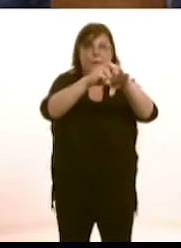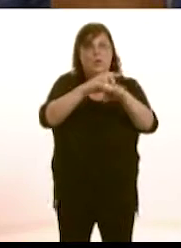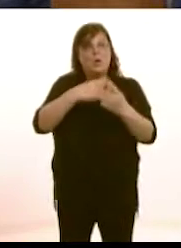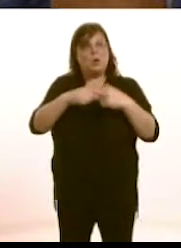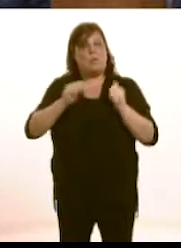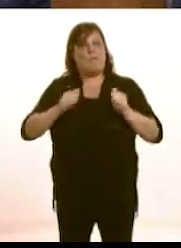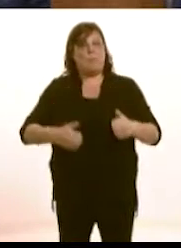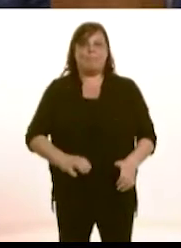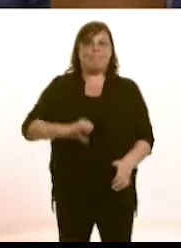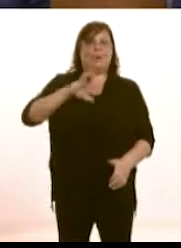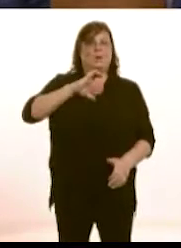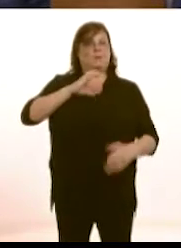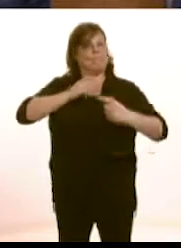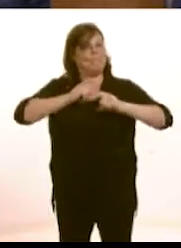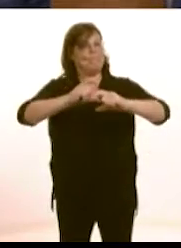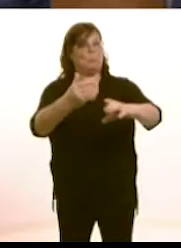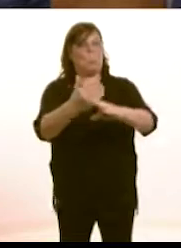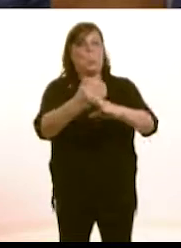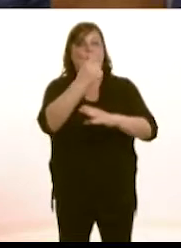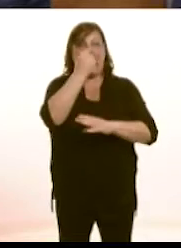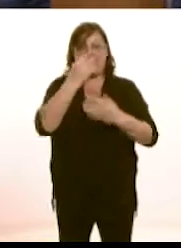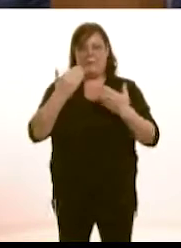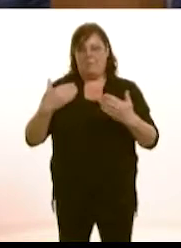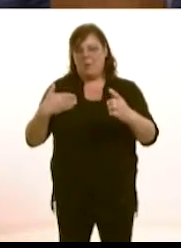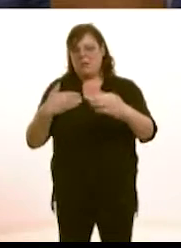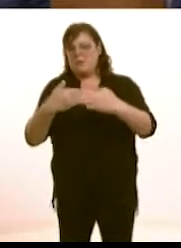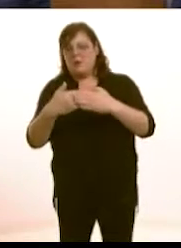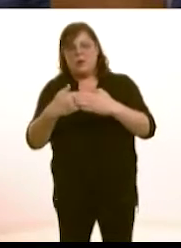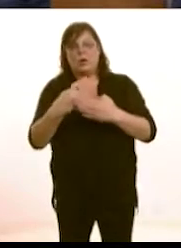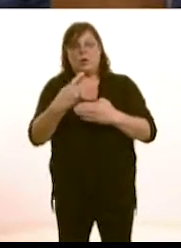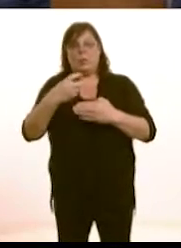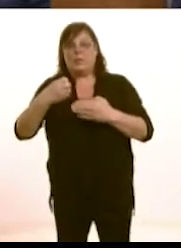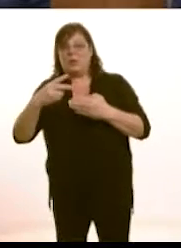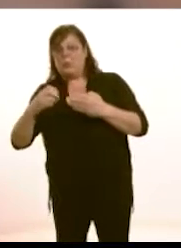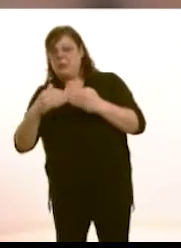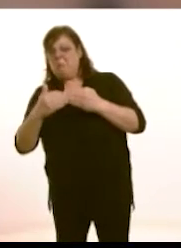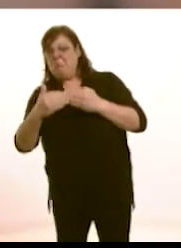at the moment, after 2020, farming is staring at a future without any public subsidy.